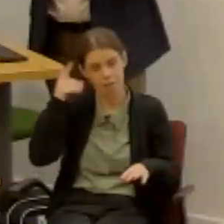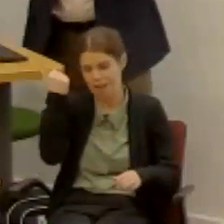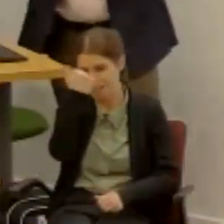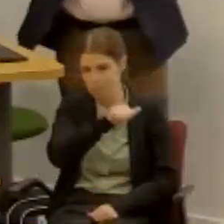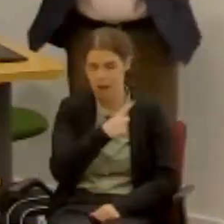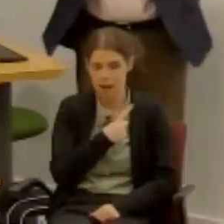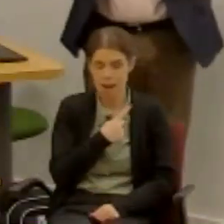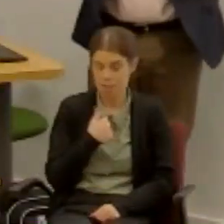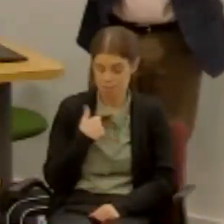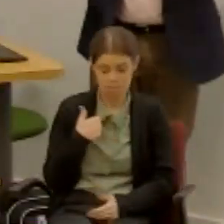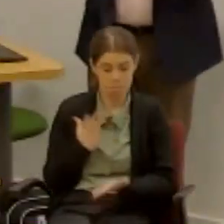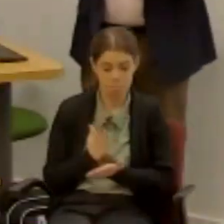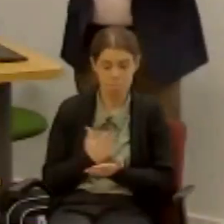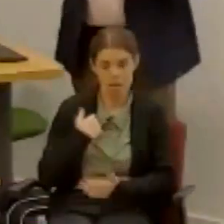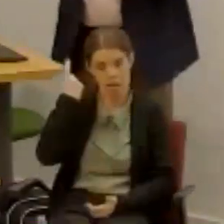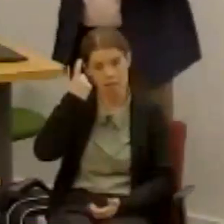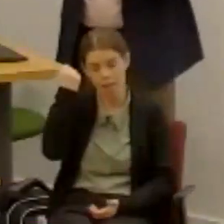I think it is quite smart. It's not smart.